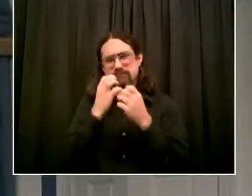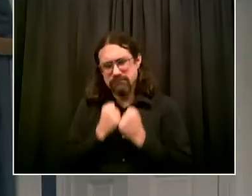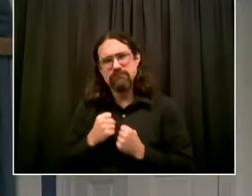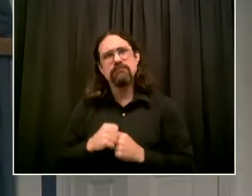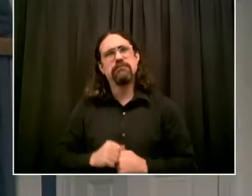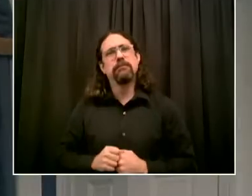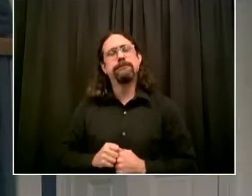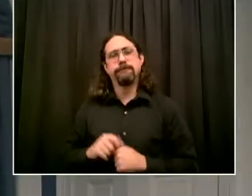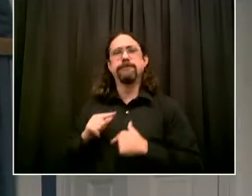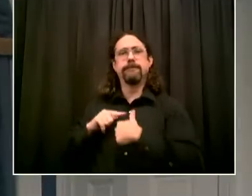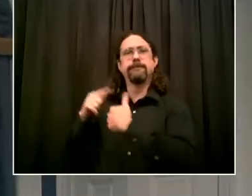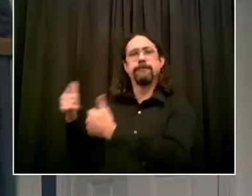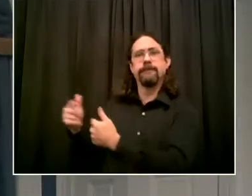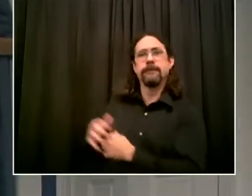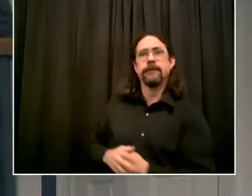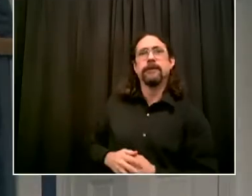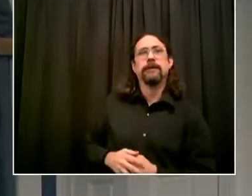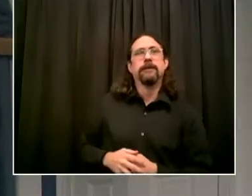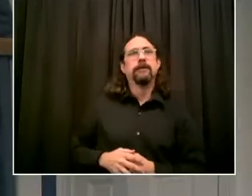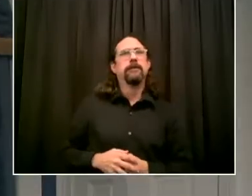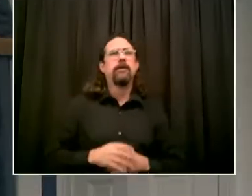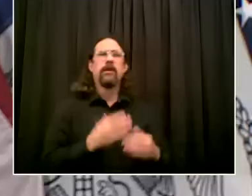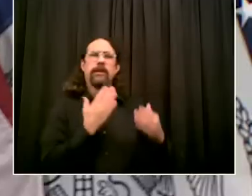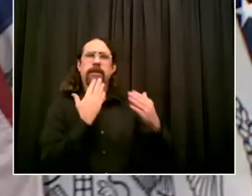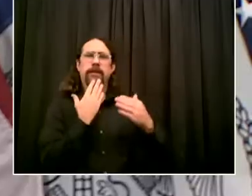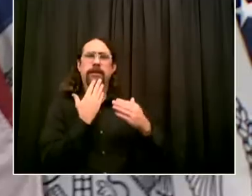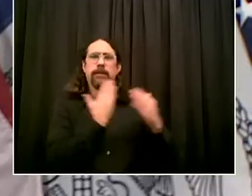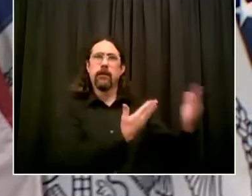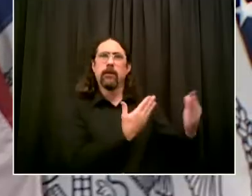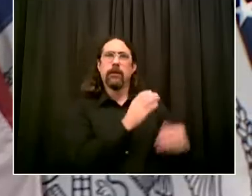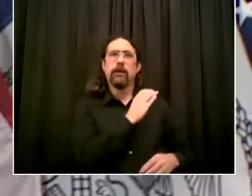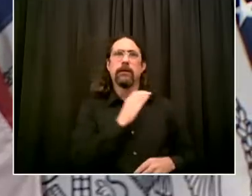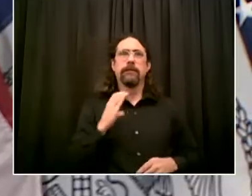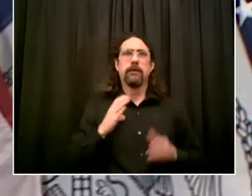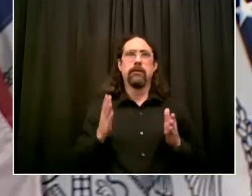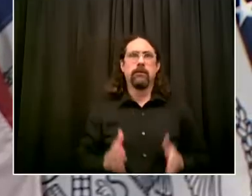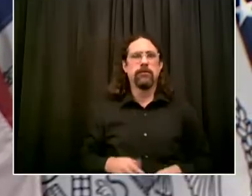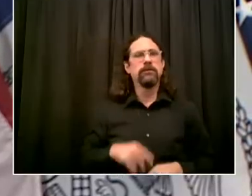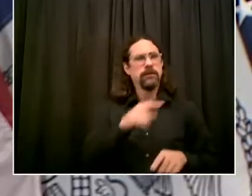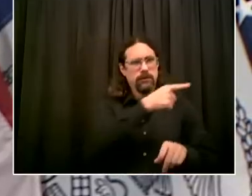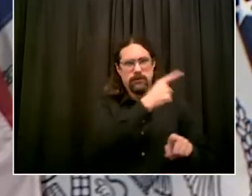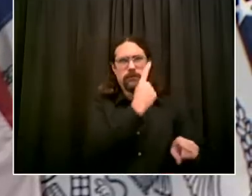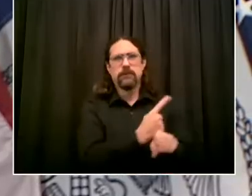MONITOR IT. LET'S MAKE SURE HATT SMALL BUSINESS SERVICES ARE HERE FOR YOU IF YOU HAVE ANY QUSETIONS, PLEASE DO NOT HESITATE TO